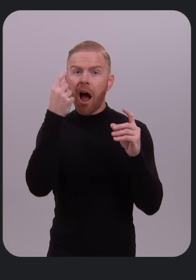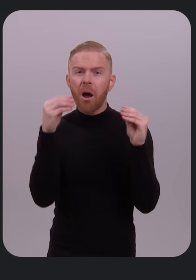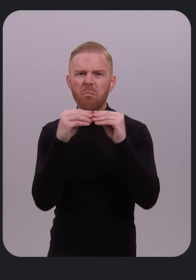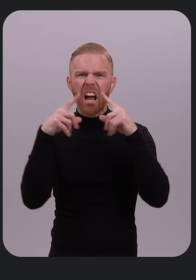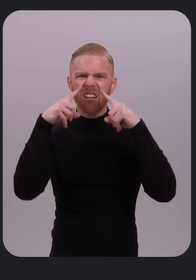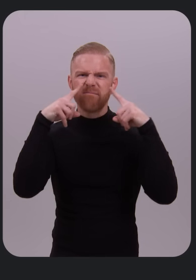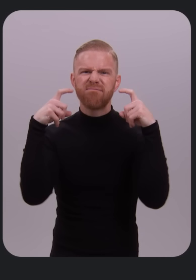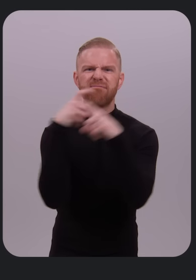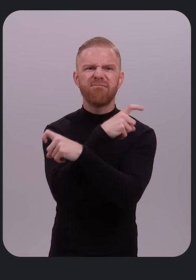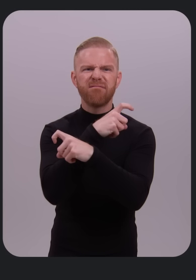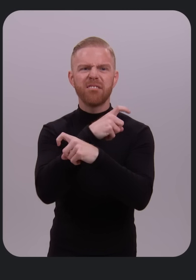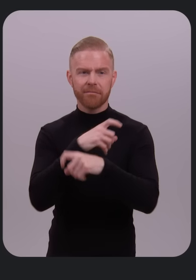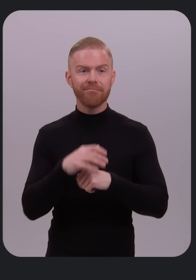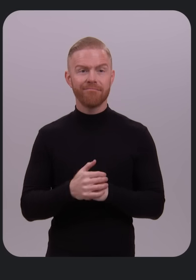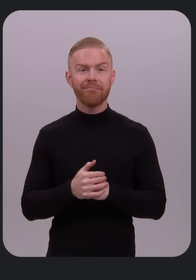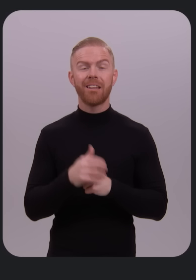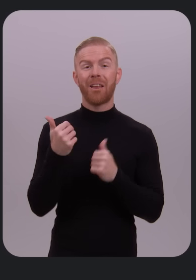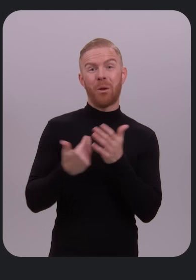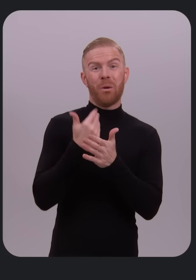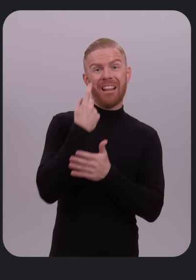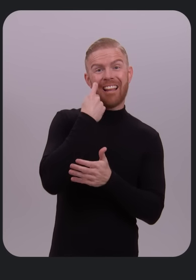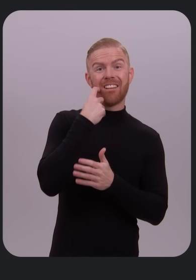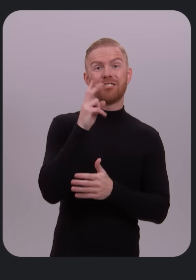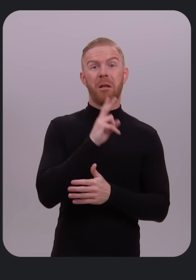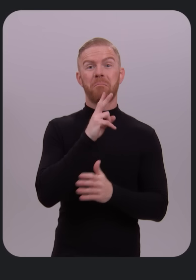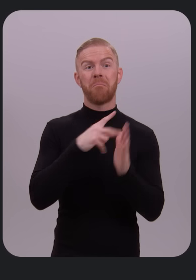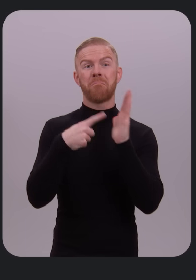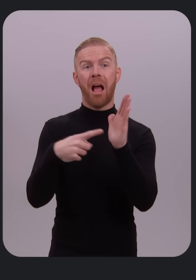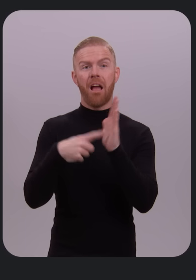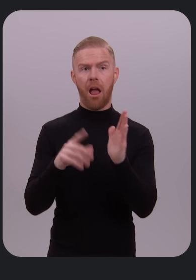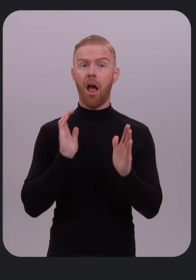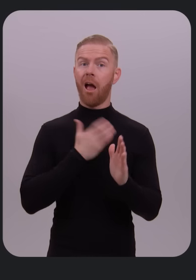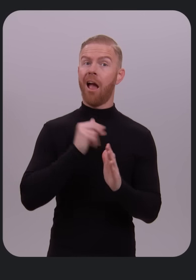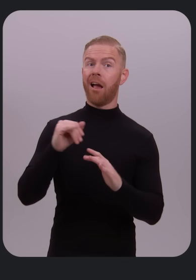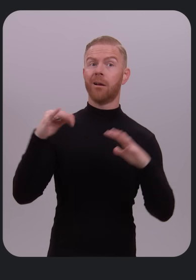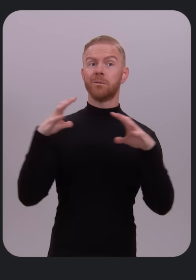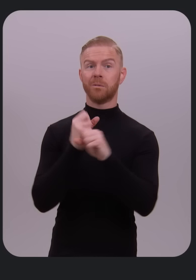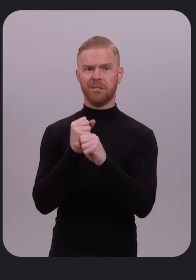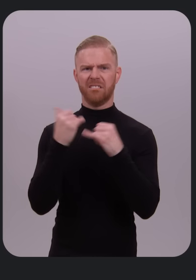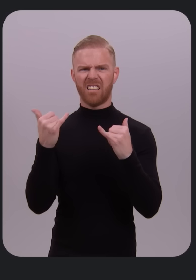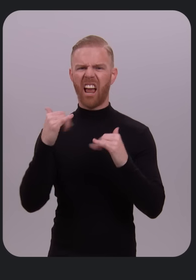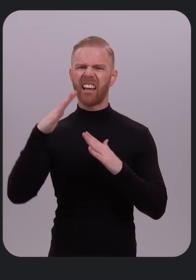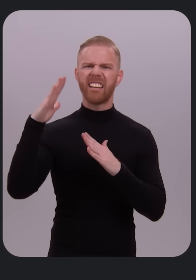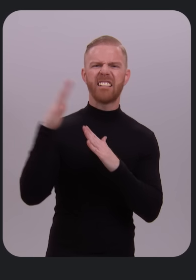With our latest Gemini models, our AI Overviews are at the quality and accuracy you've